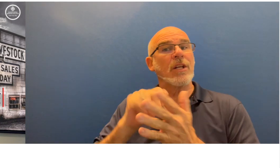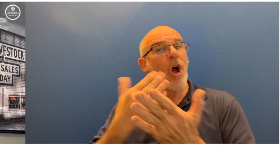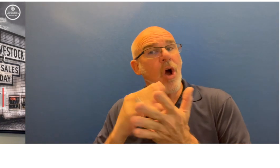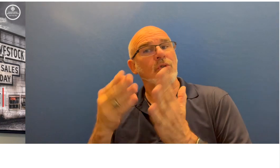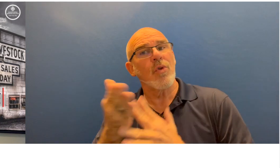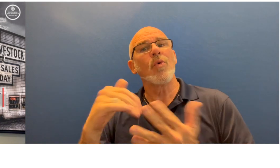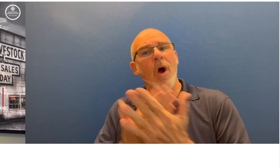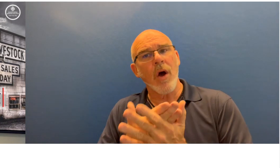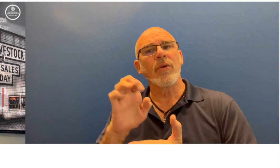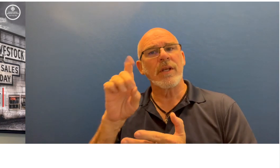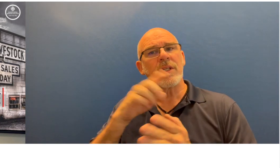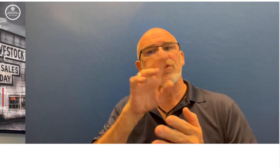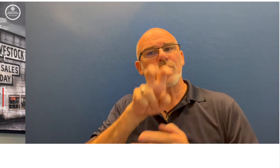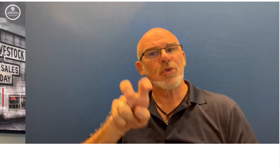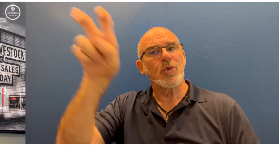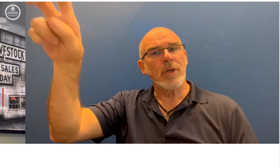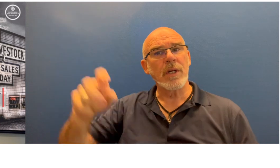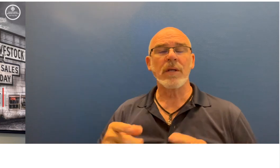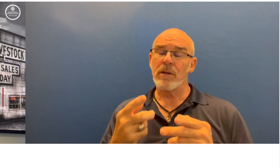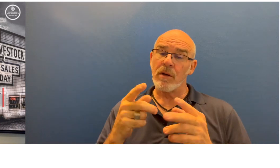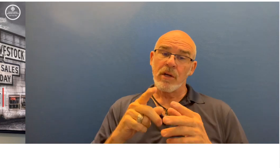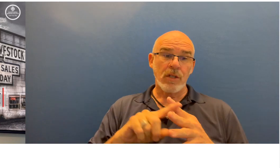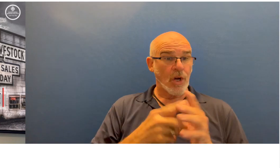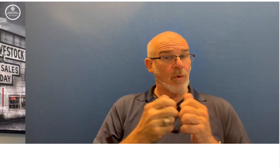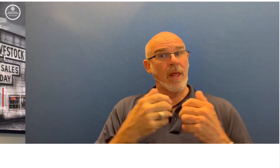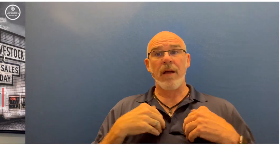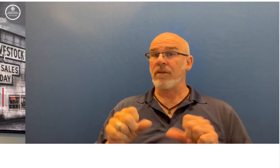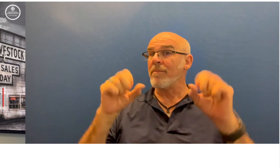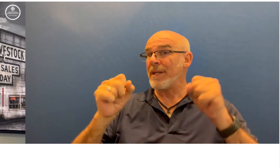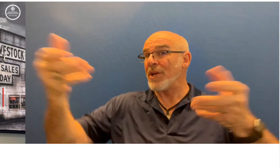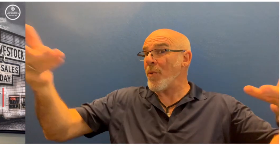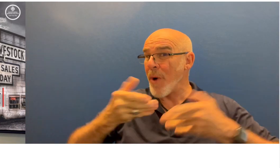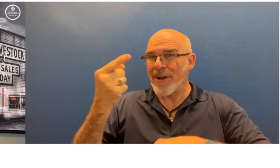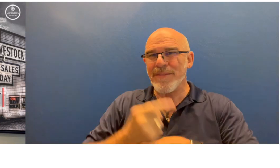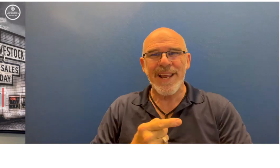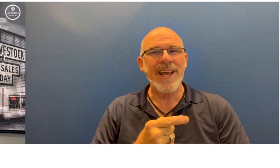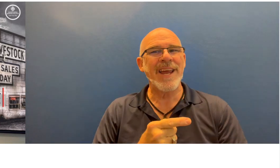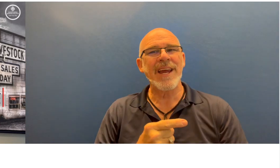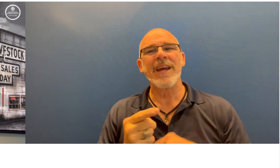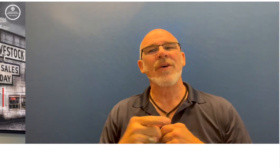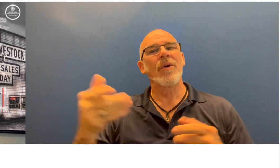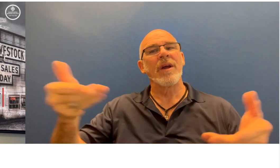And so, we do that from having an amazing Welcome Day where we invite students in,